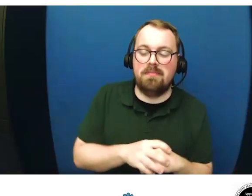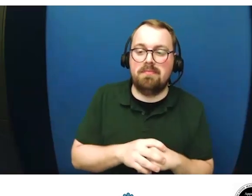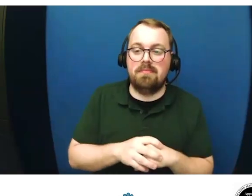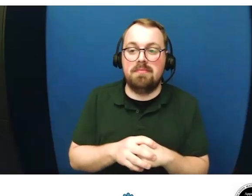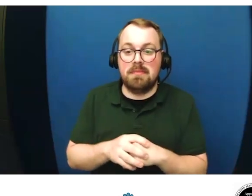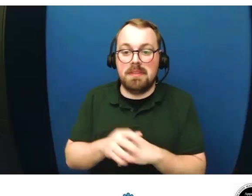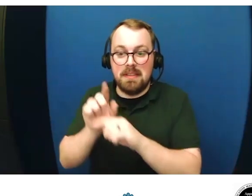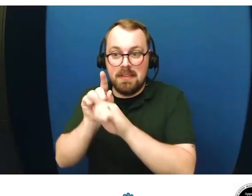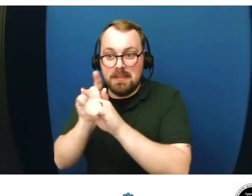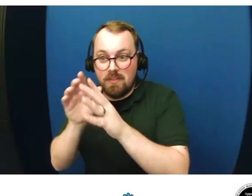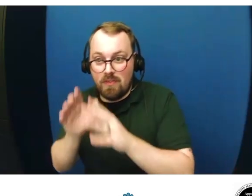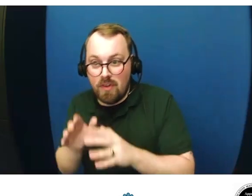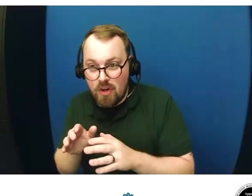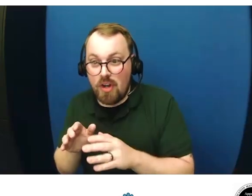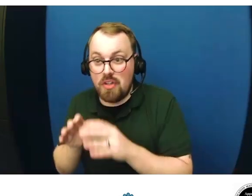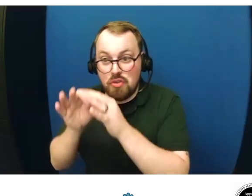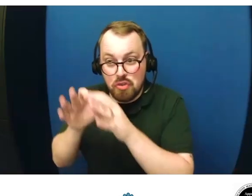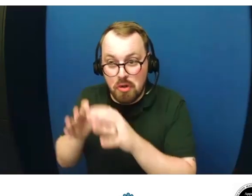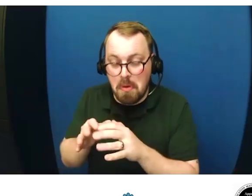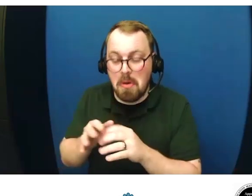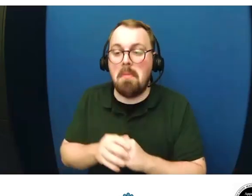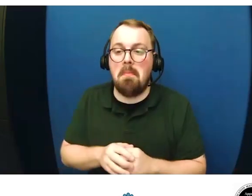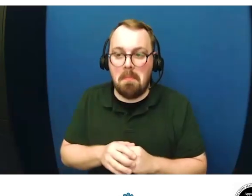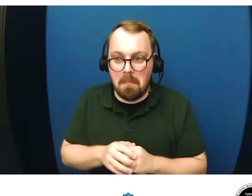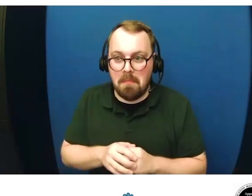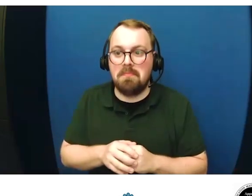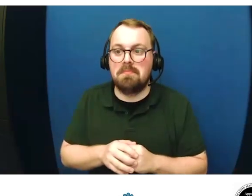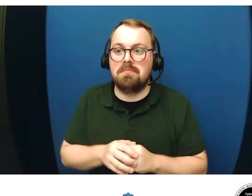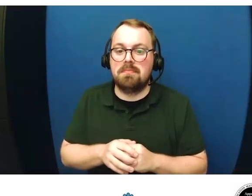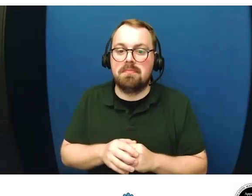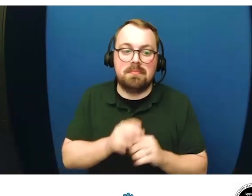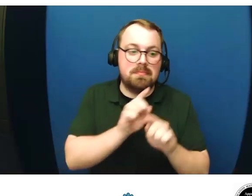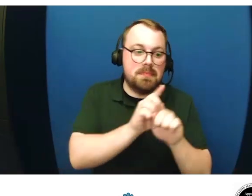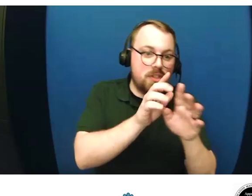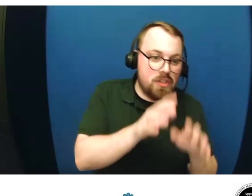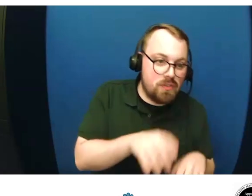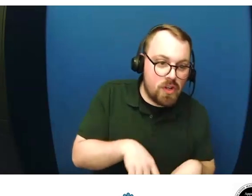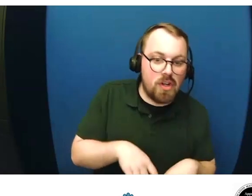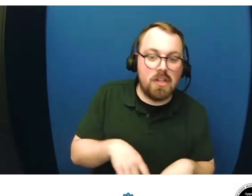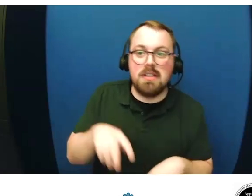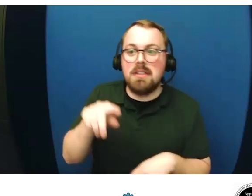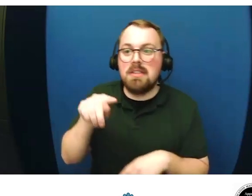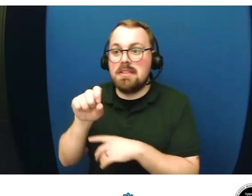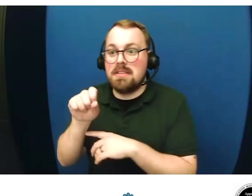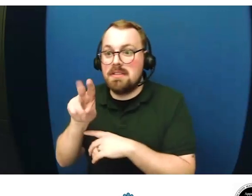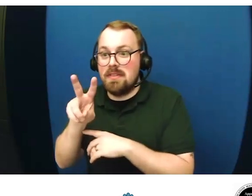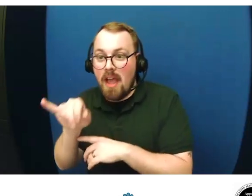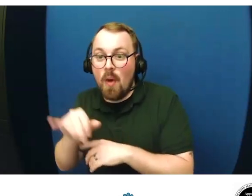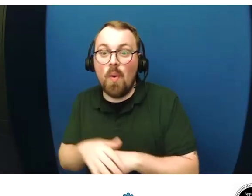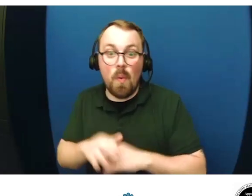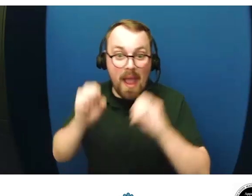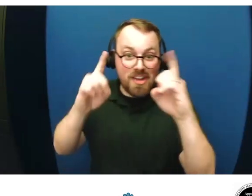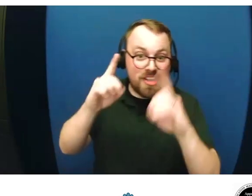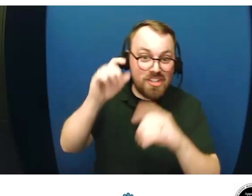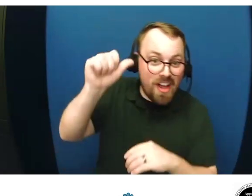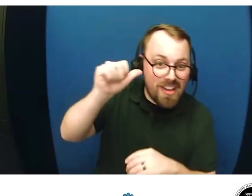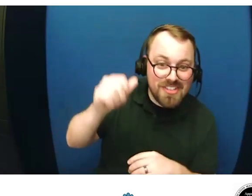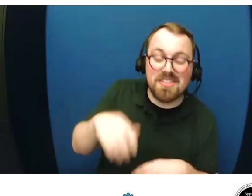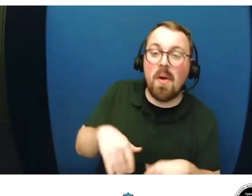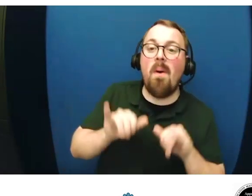Intervener and Interpreter. Intervener...TSCI...Ooh, an Educational Audiologist. Welcome.